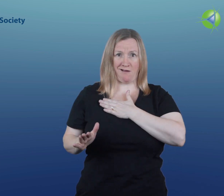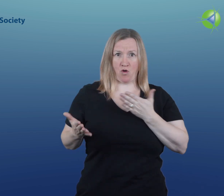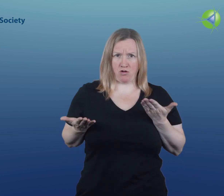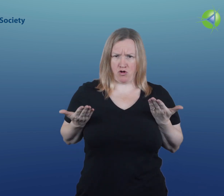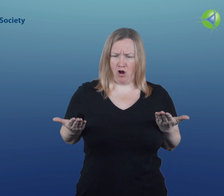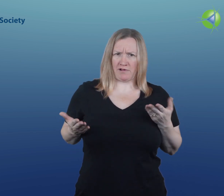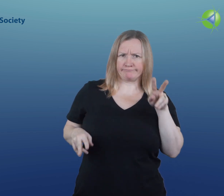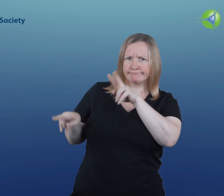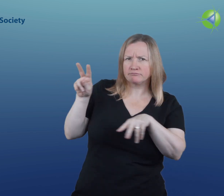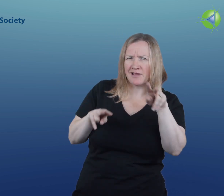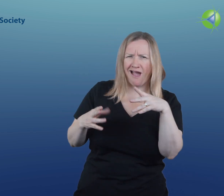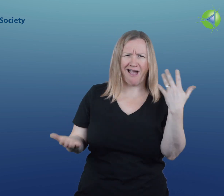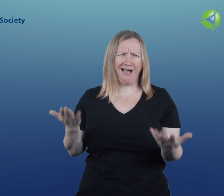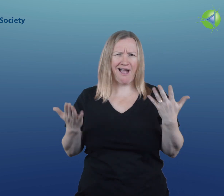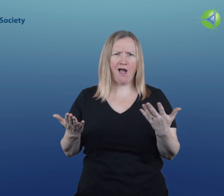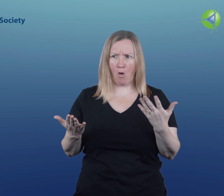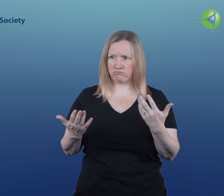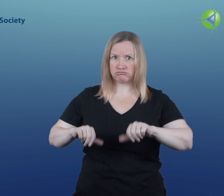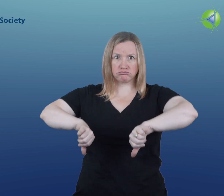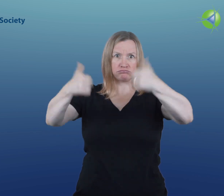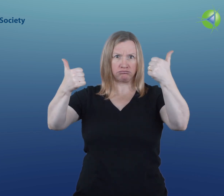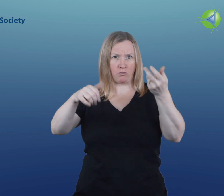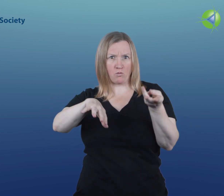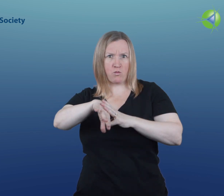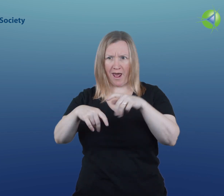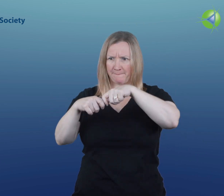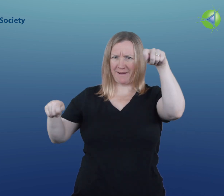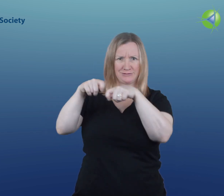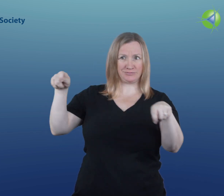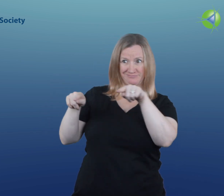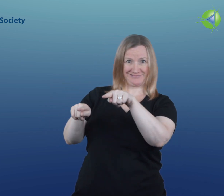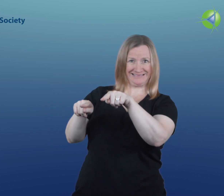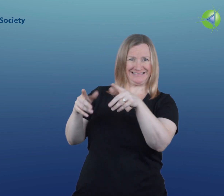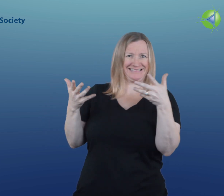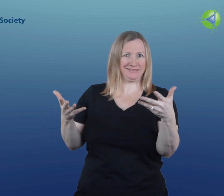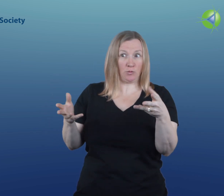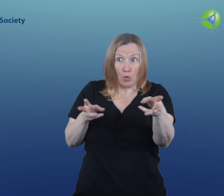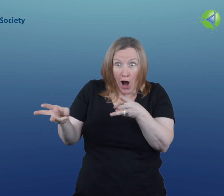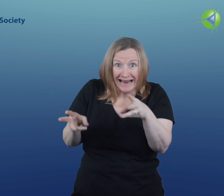our current observations on how well existing Measures are working.